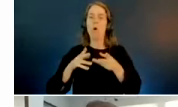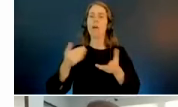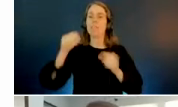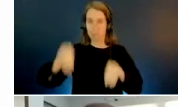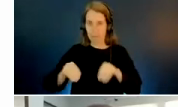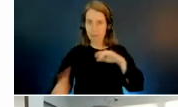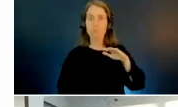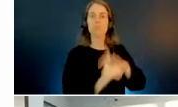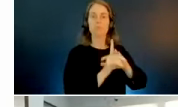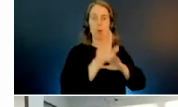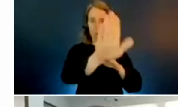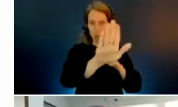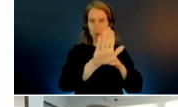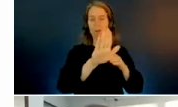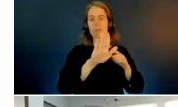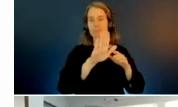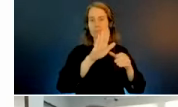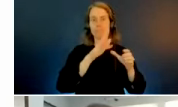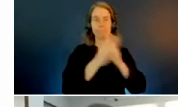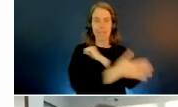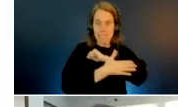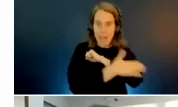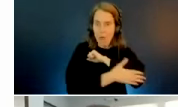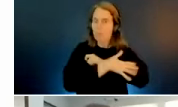we find the county election offices to be more physically accessible